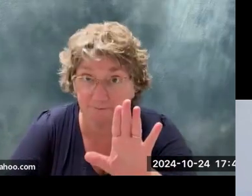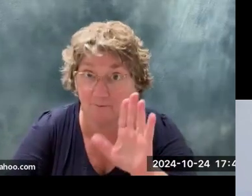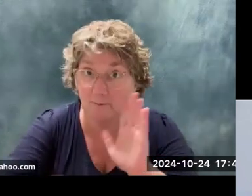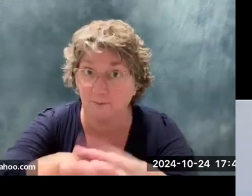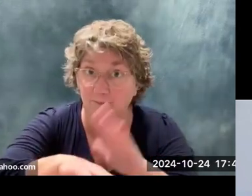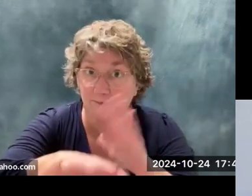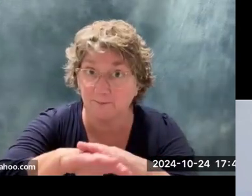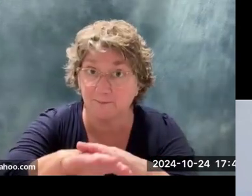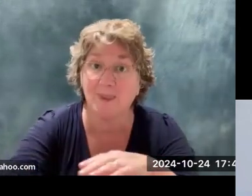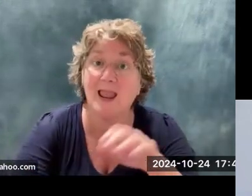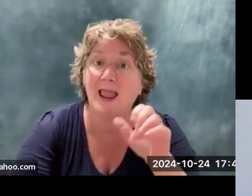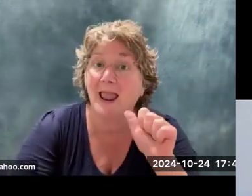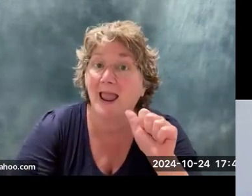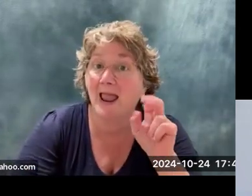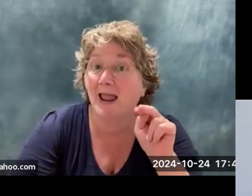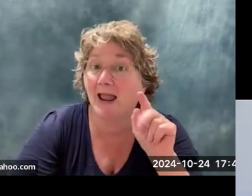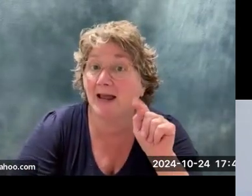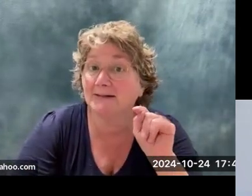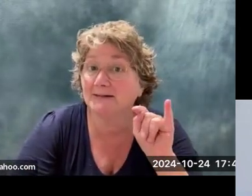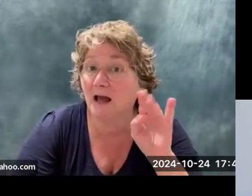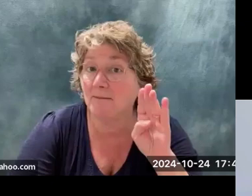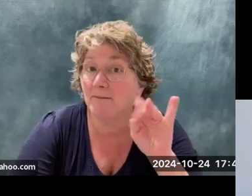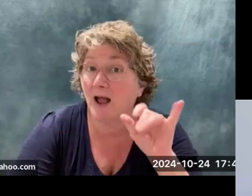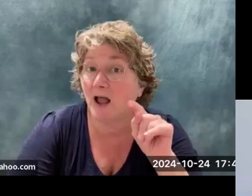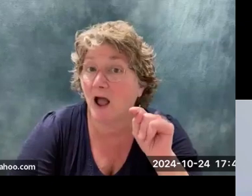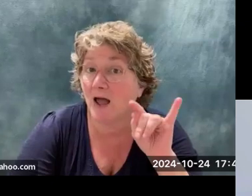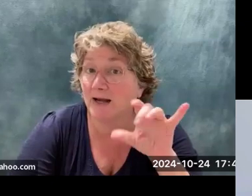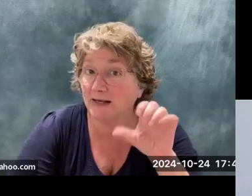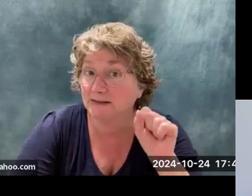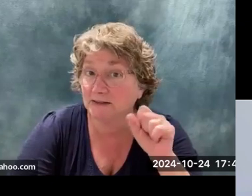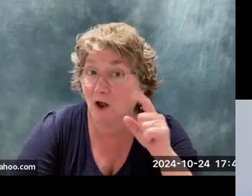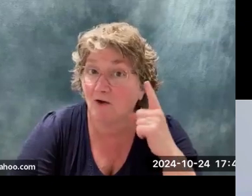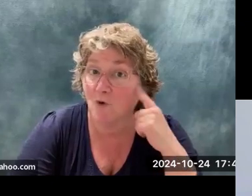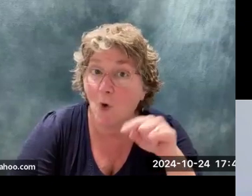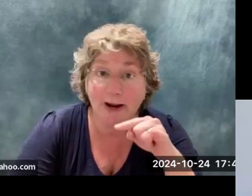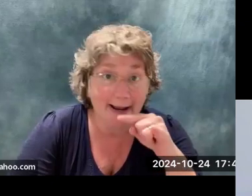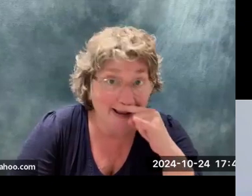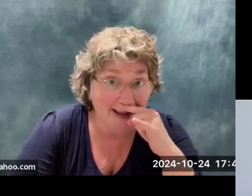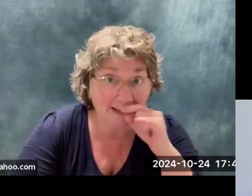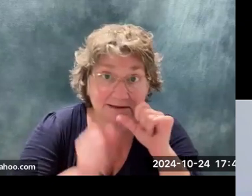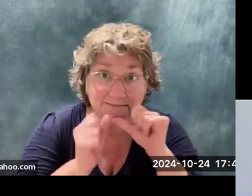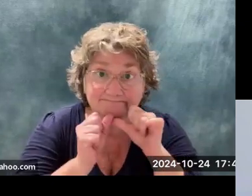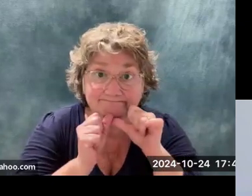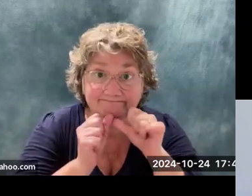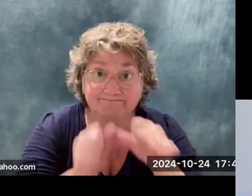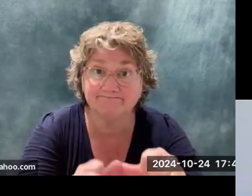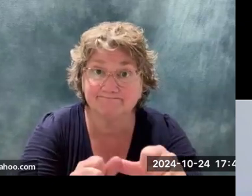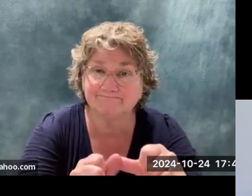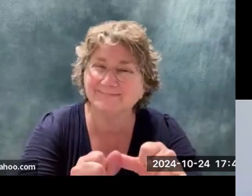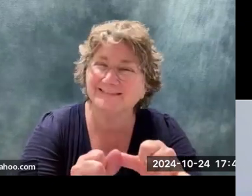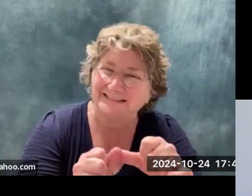So we we prefer to treat a child for strep and eradicate it so that they don't get it back.